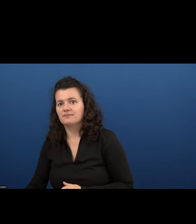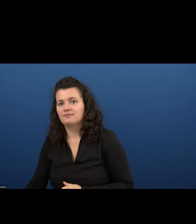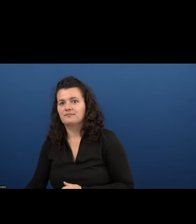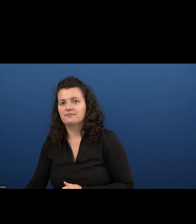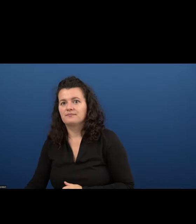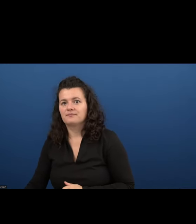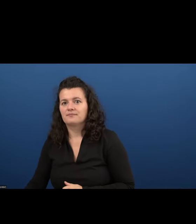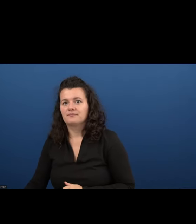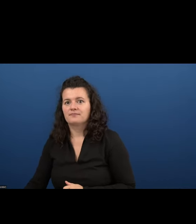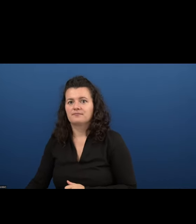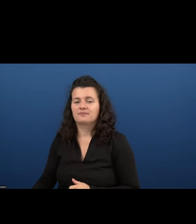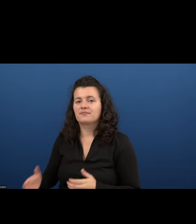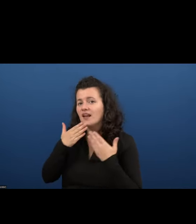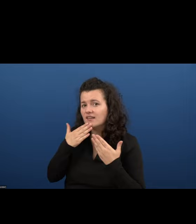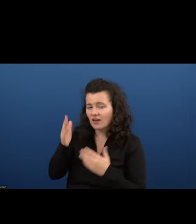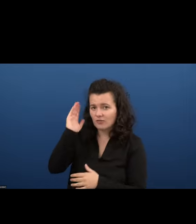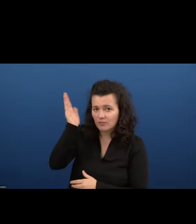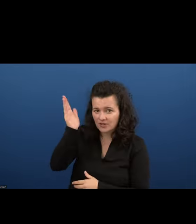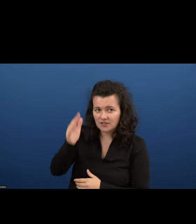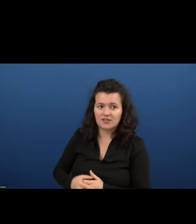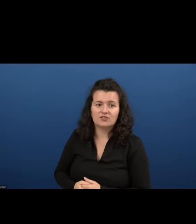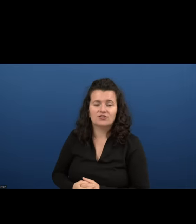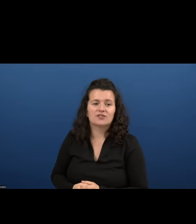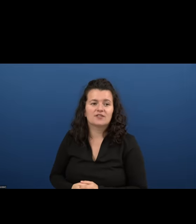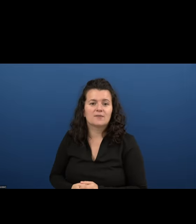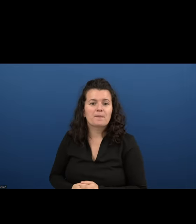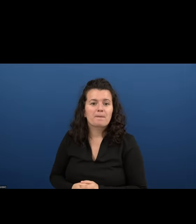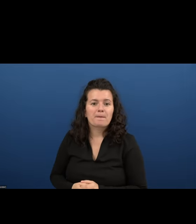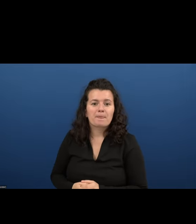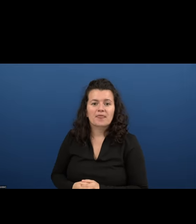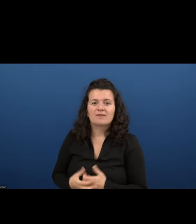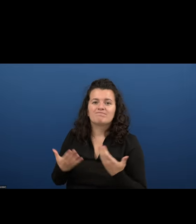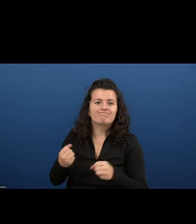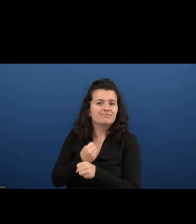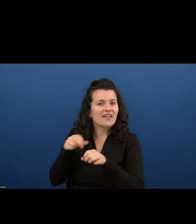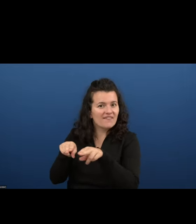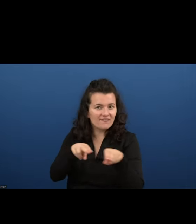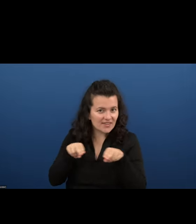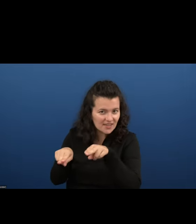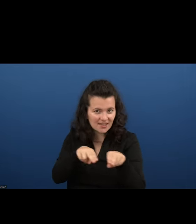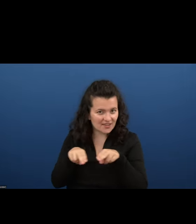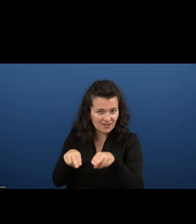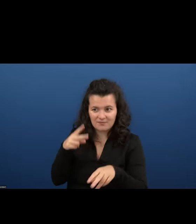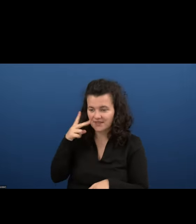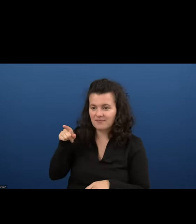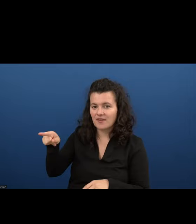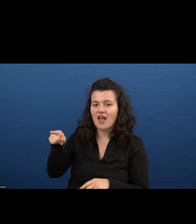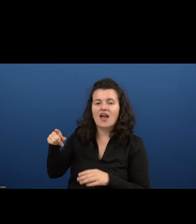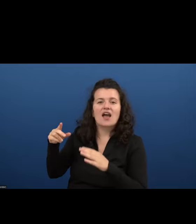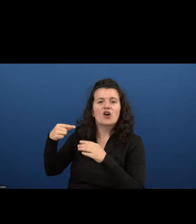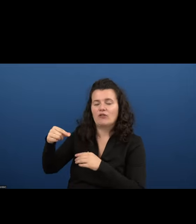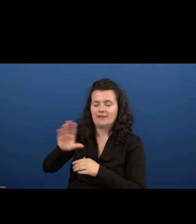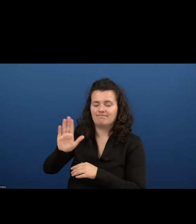doctors use your lives in a more the legend you can sound summer with her path and I have